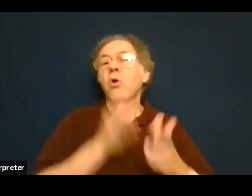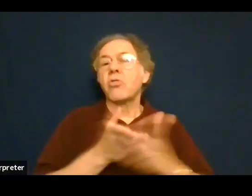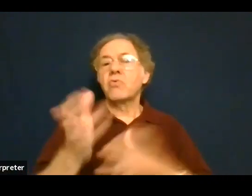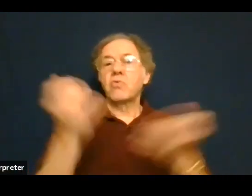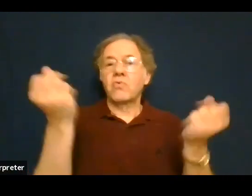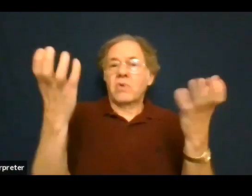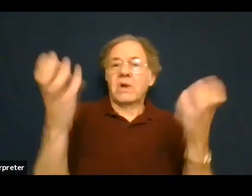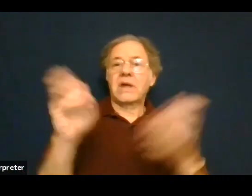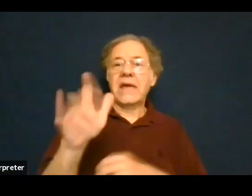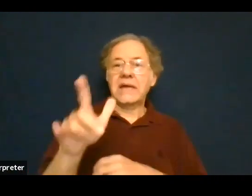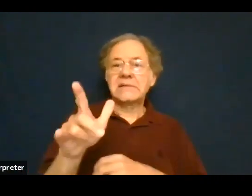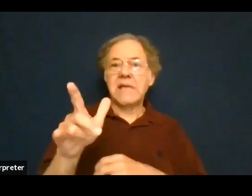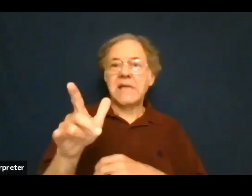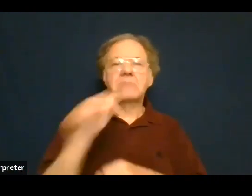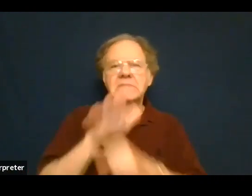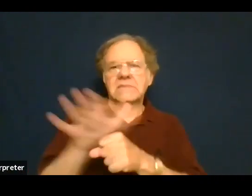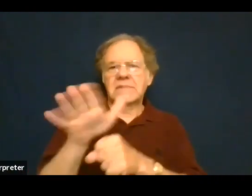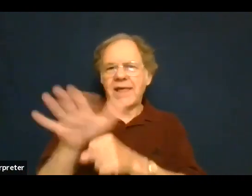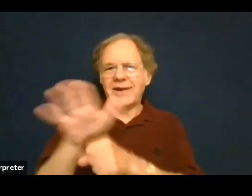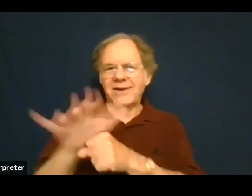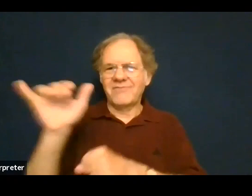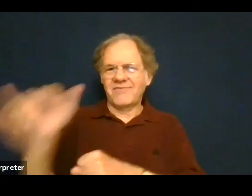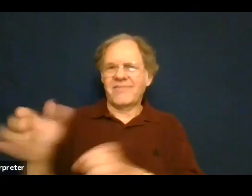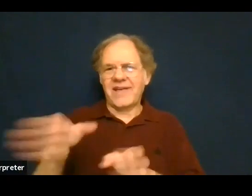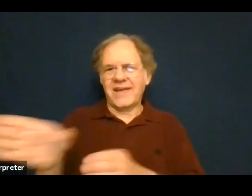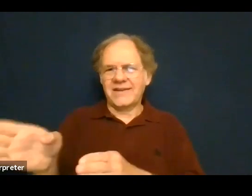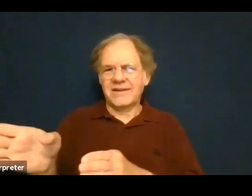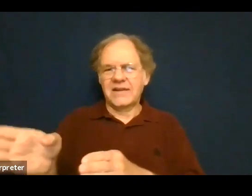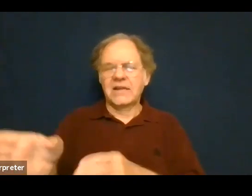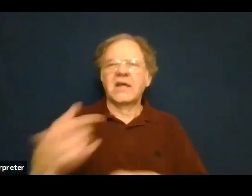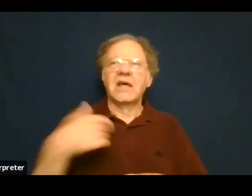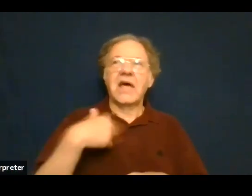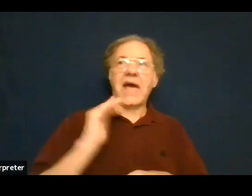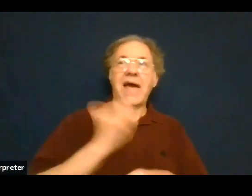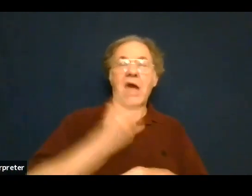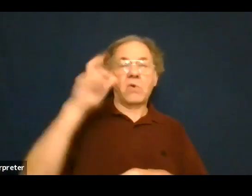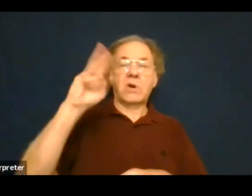And our governor in Massachusetts actually has